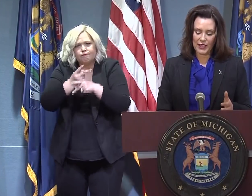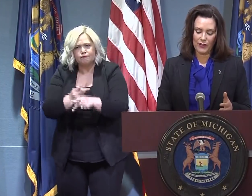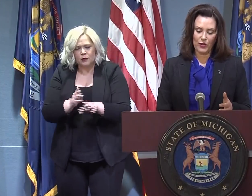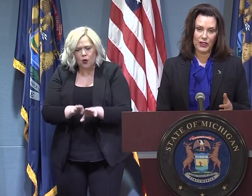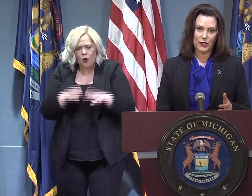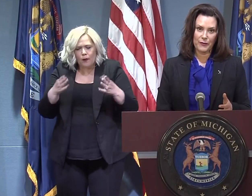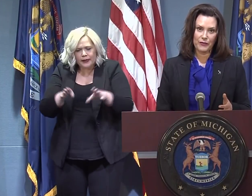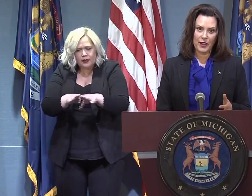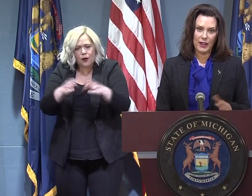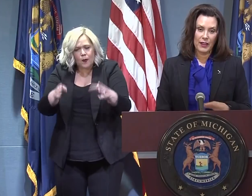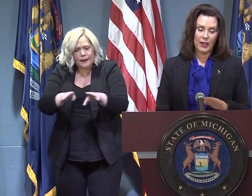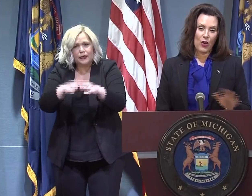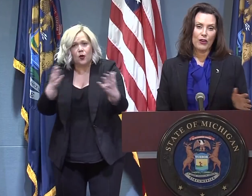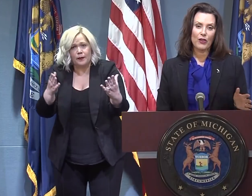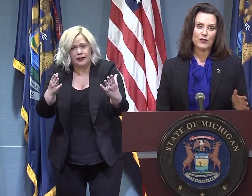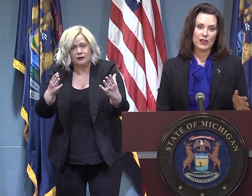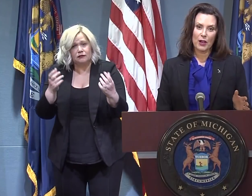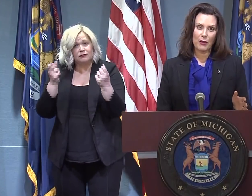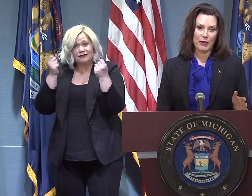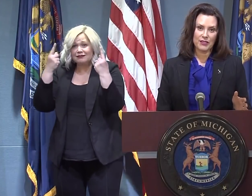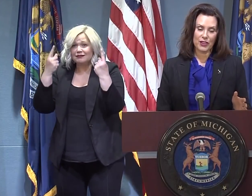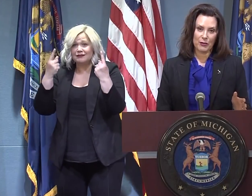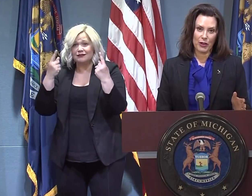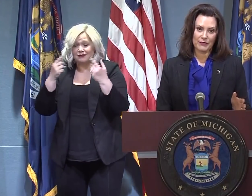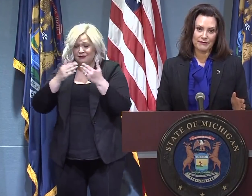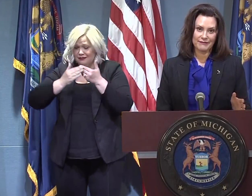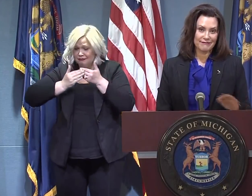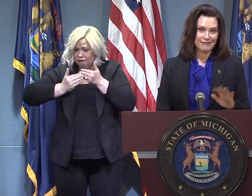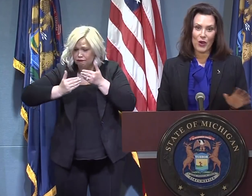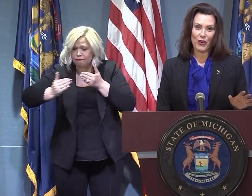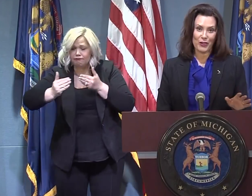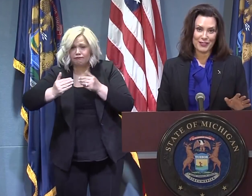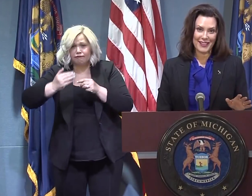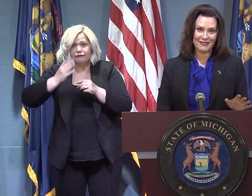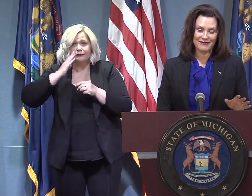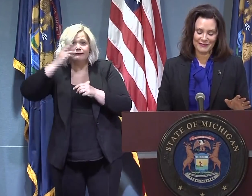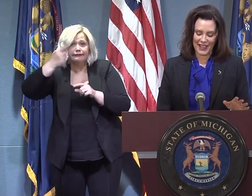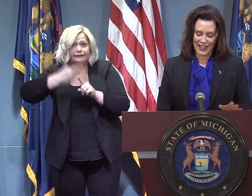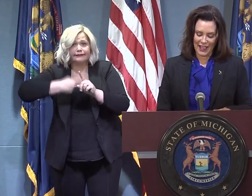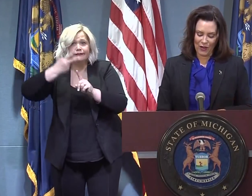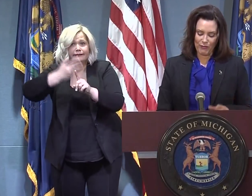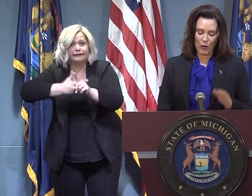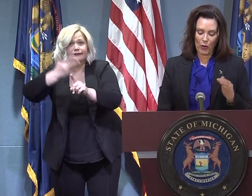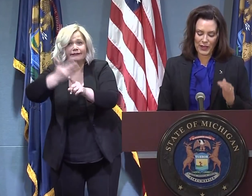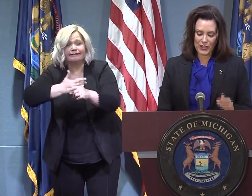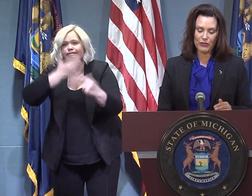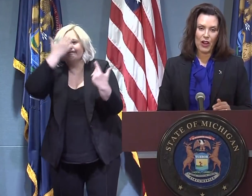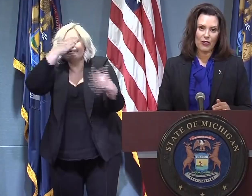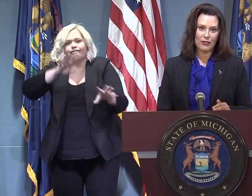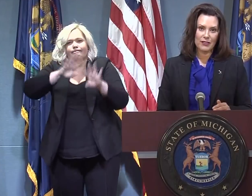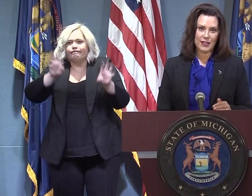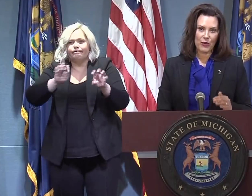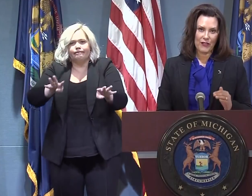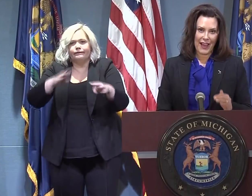NECESSARY. REENGAGEMENT NEEDS TO BE INCREMENTAL AND CAUTIOUS. I WANT TO LEVEL WITH YOU, NO ONE